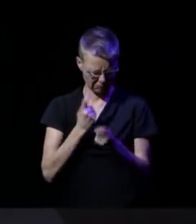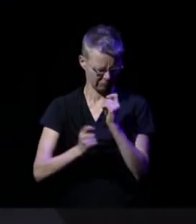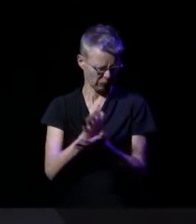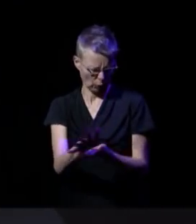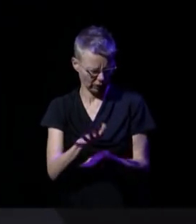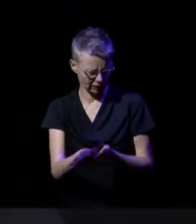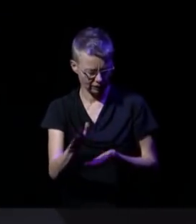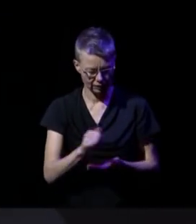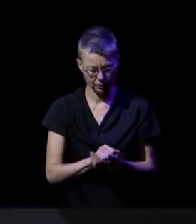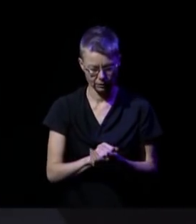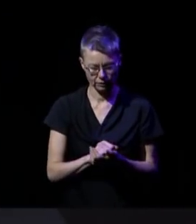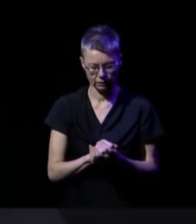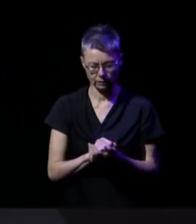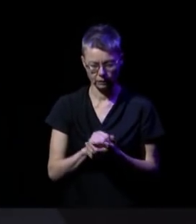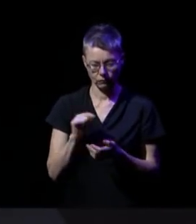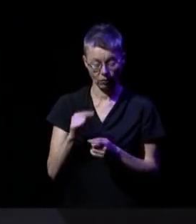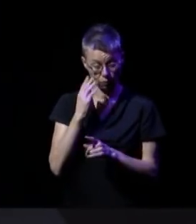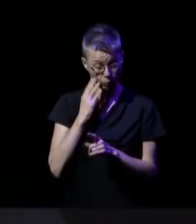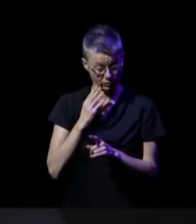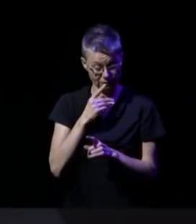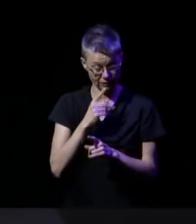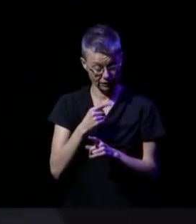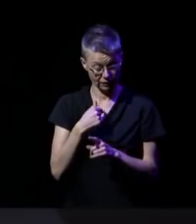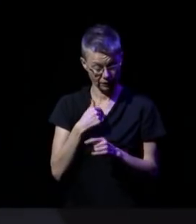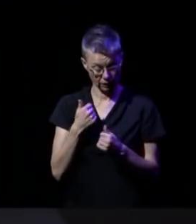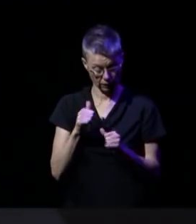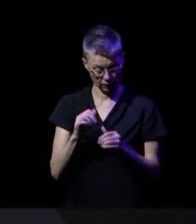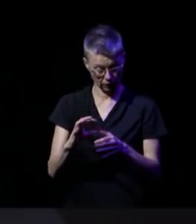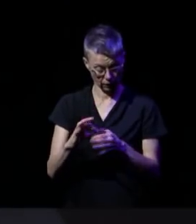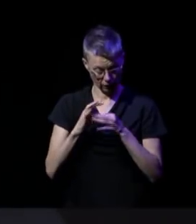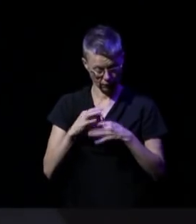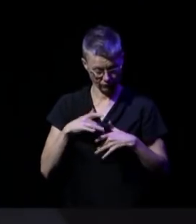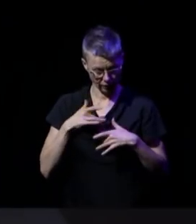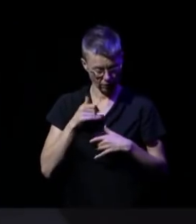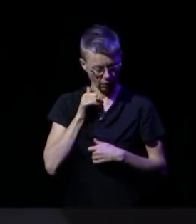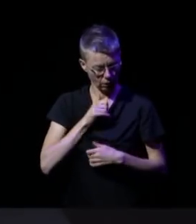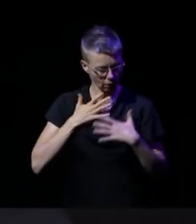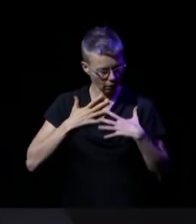And that for her, being able to tap into that erotic space was sort of,